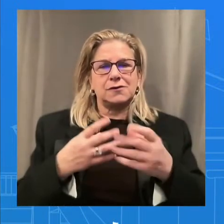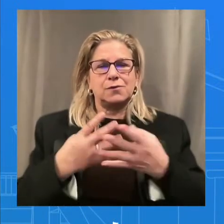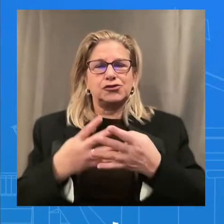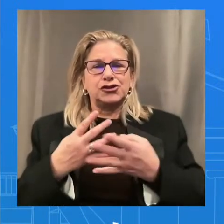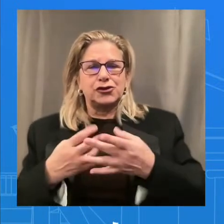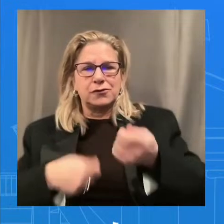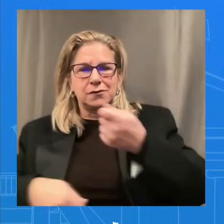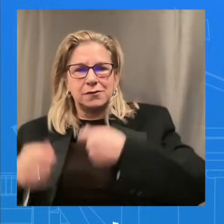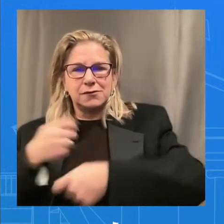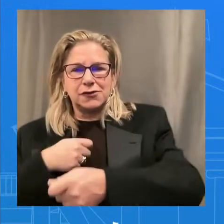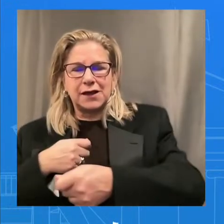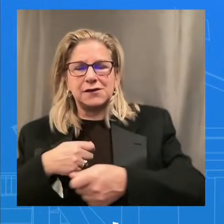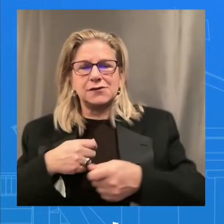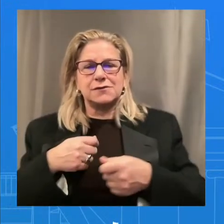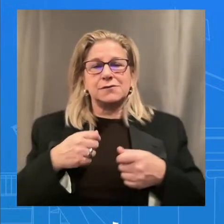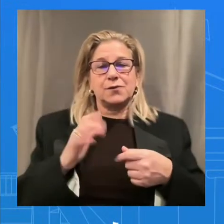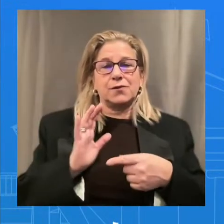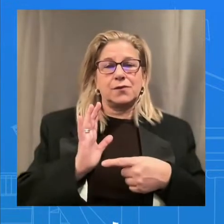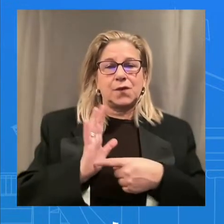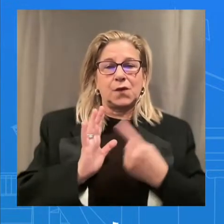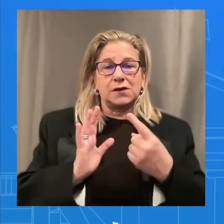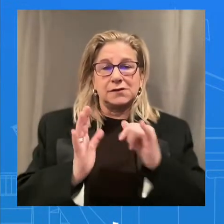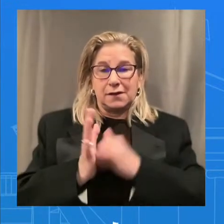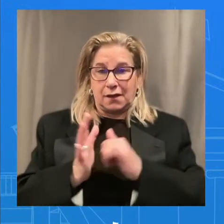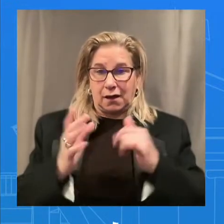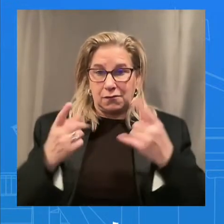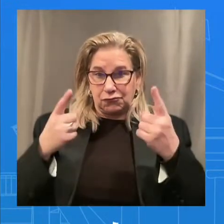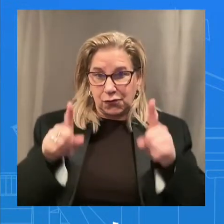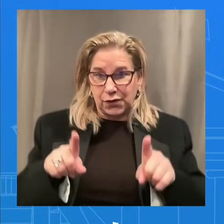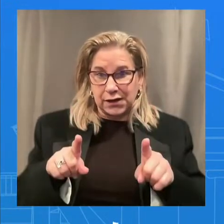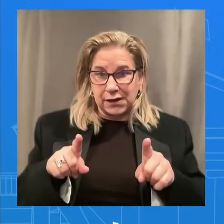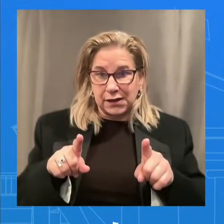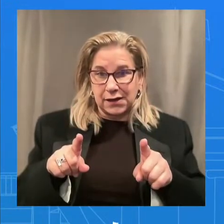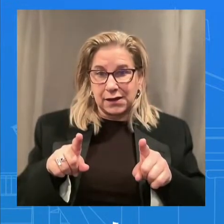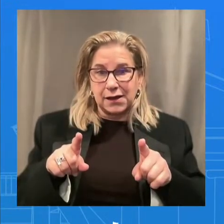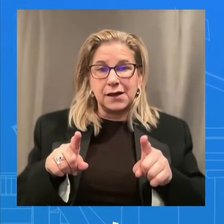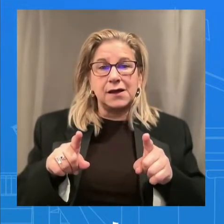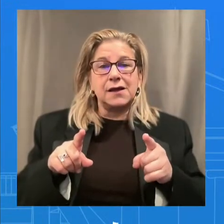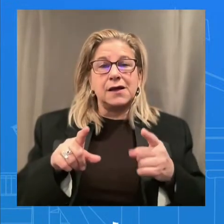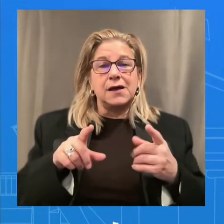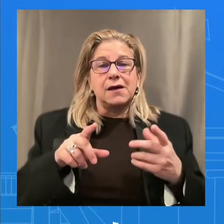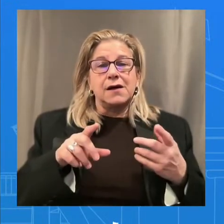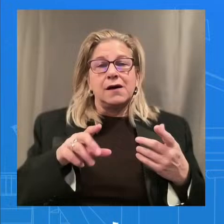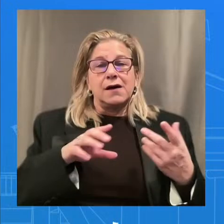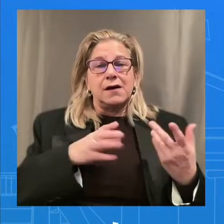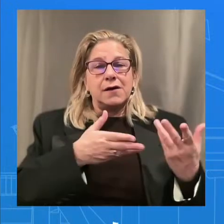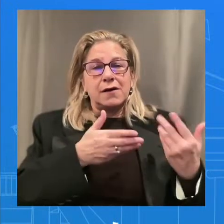Since June, we’ve had multiple efforts to close the deal. We’ve come close and haven’t been able to get across the line.